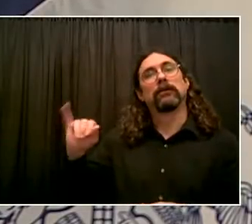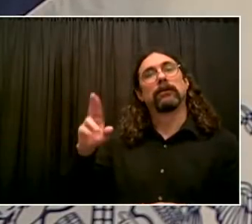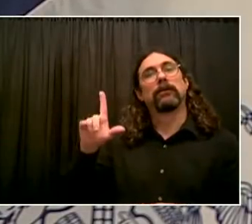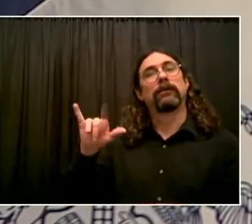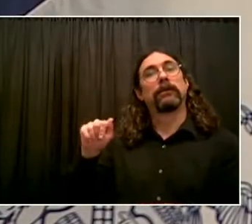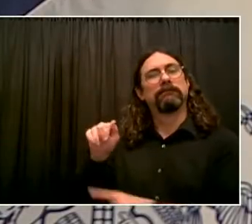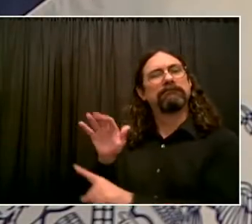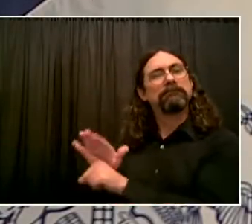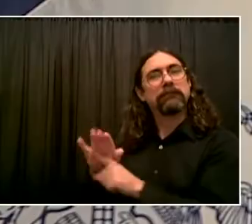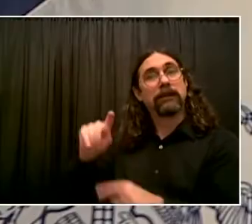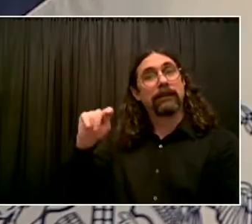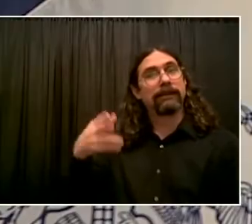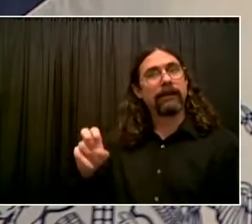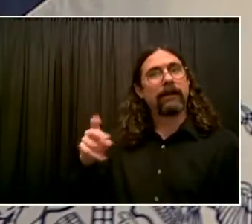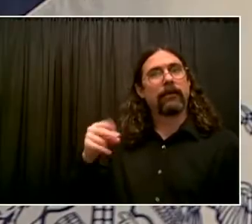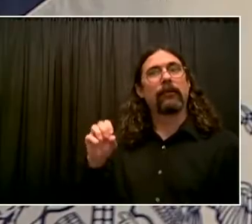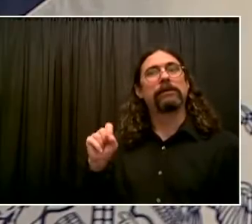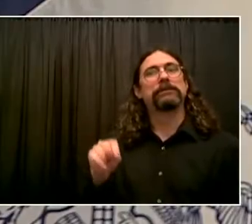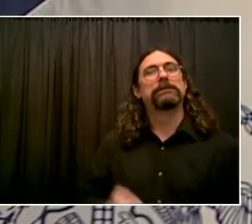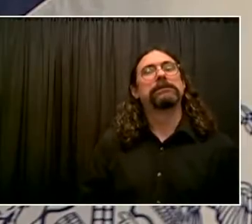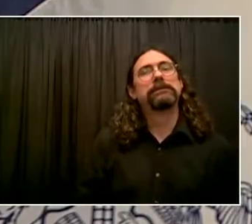MARH SFR OMTHE POST.